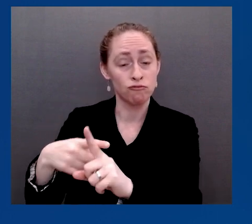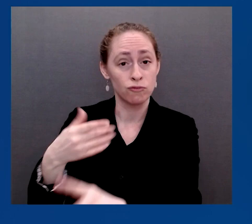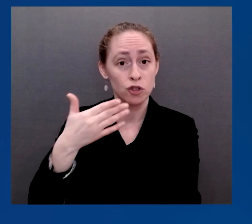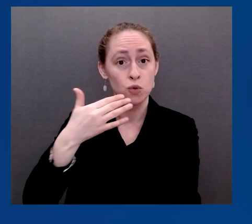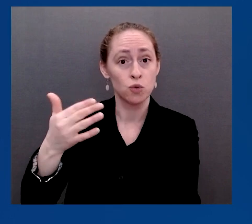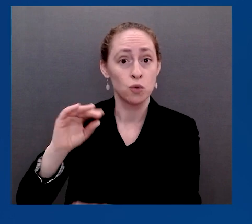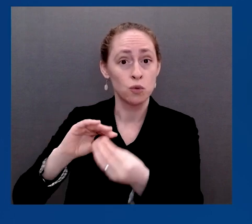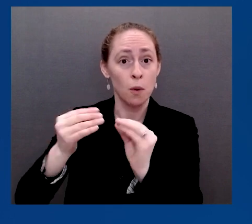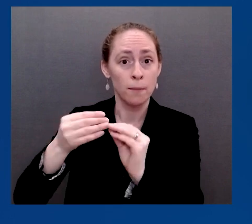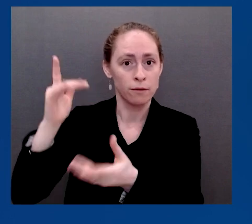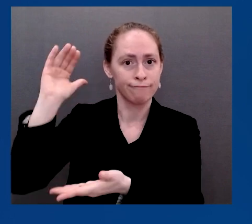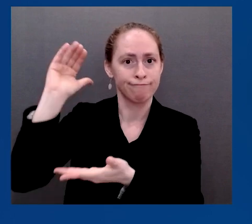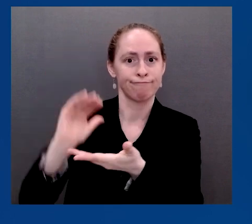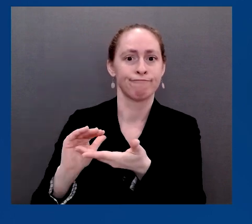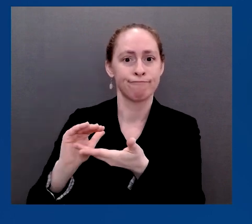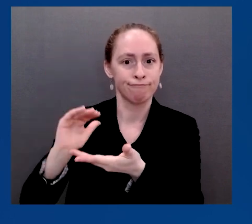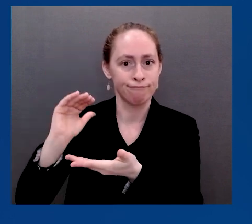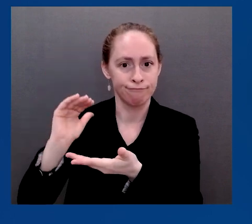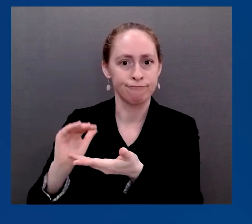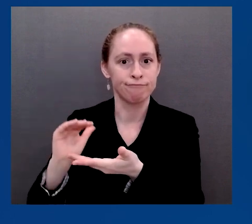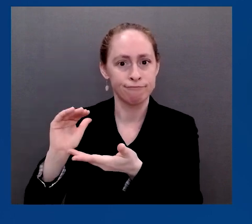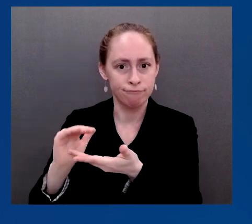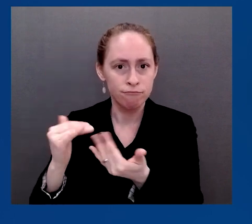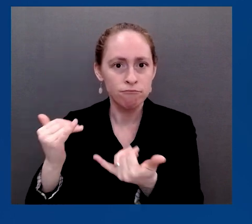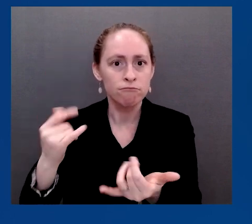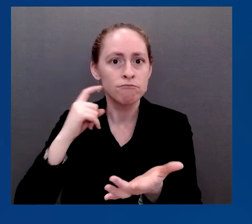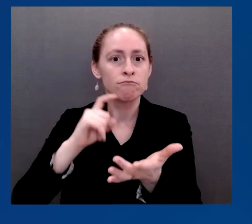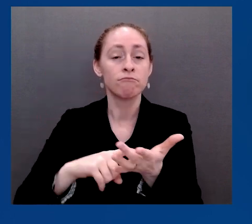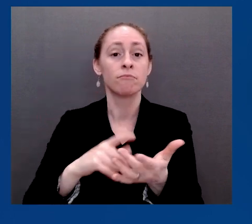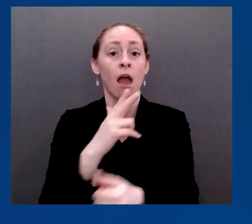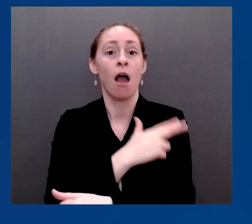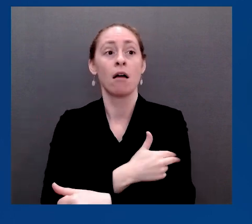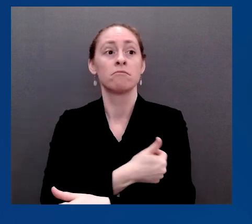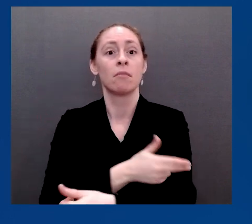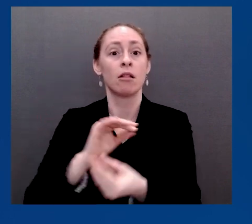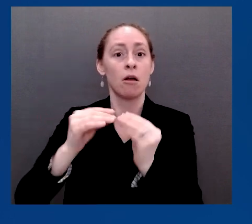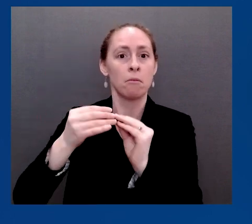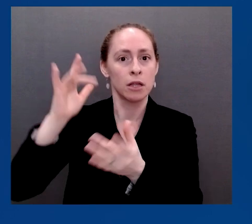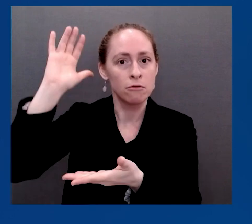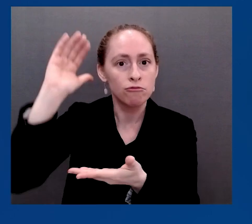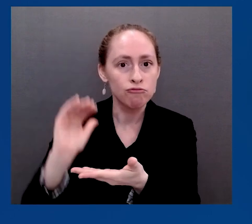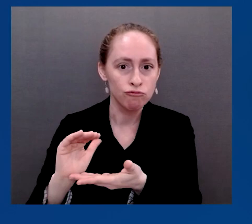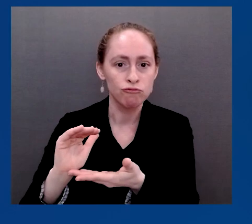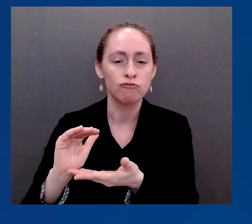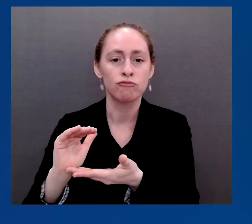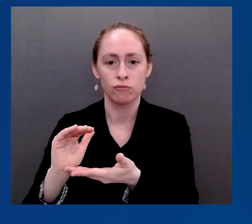and as we are working on our guidance. So I'm encouraged to see those trends. Mr. Zients: Next question, please.